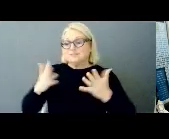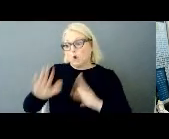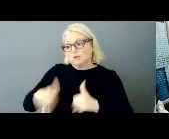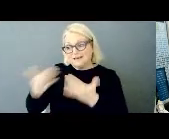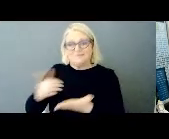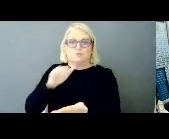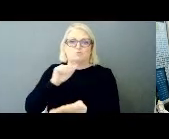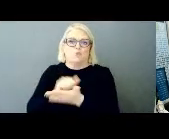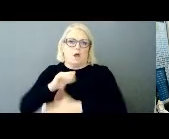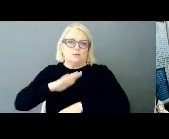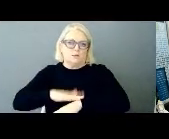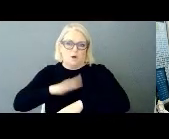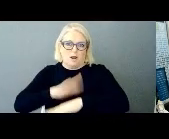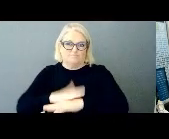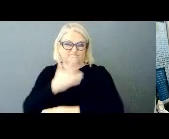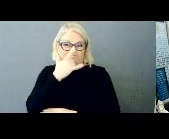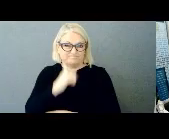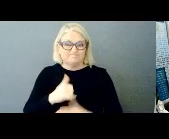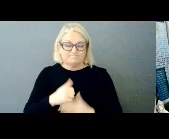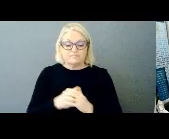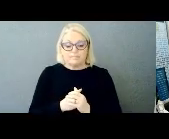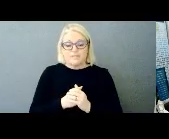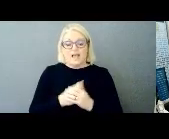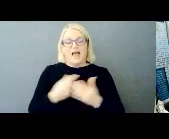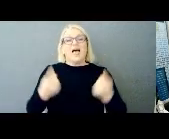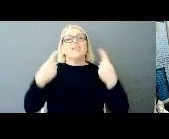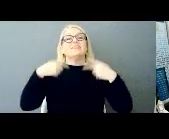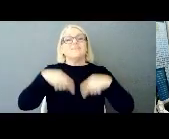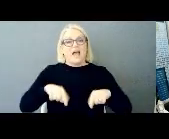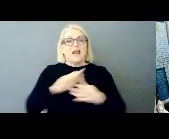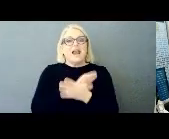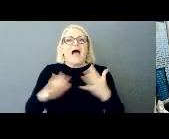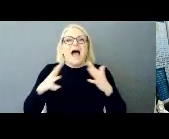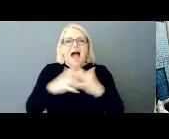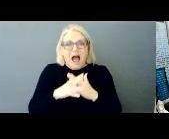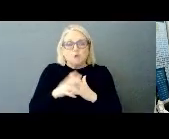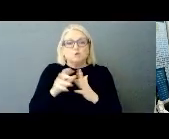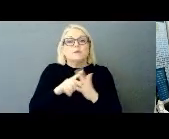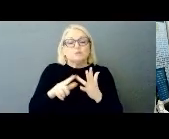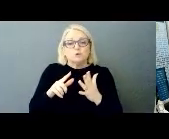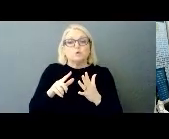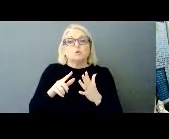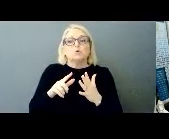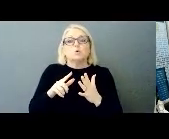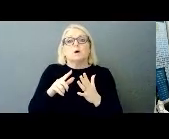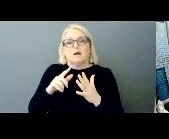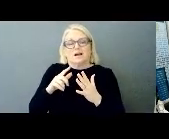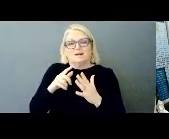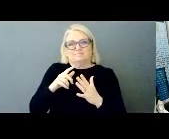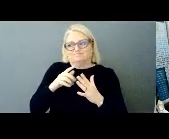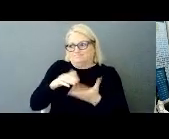And then, finally, there's the pressure cooker. How do we do slow food fast? We use a pressure cooker. My challenge to you is: